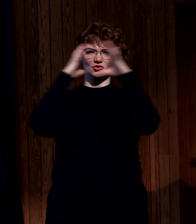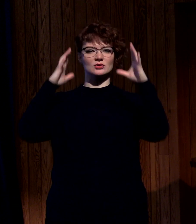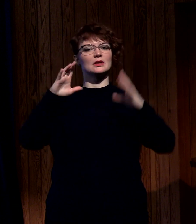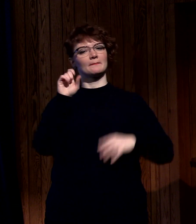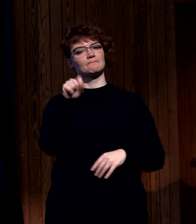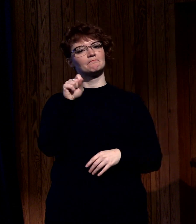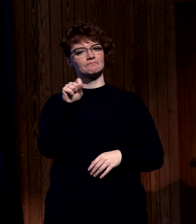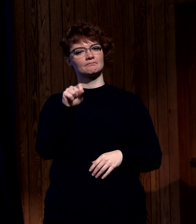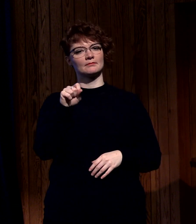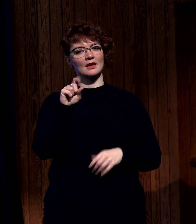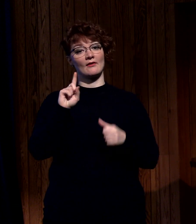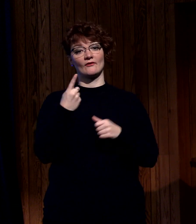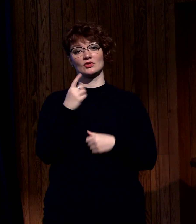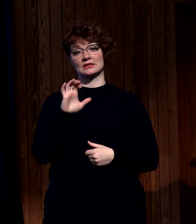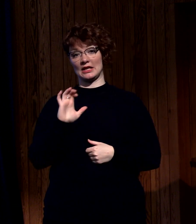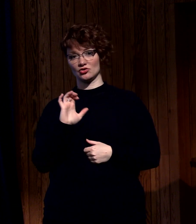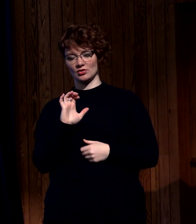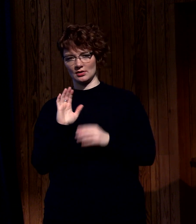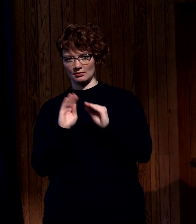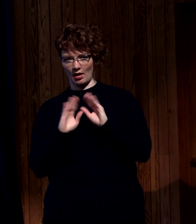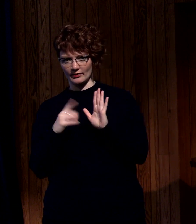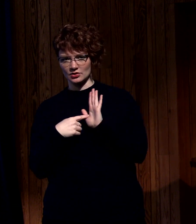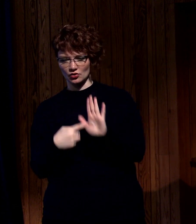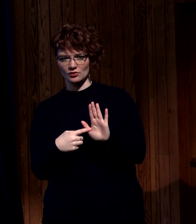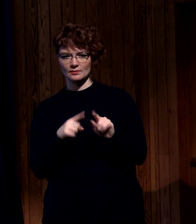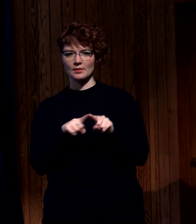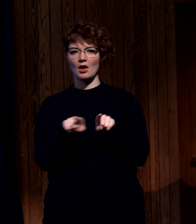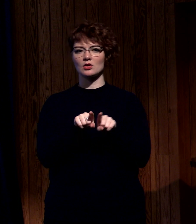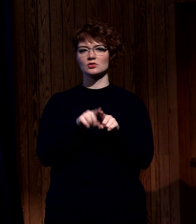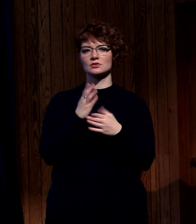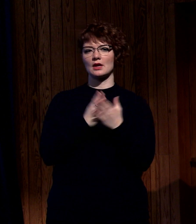the first century. But this image also has some theological